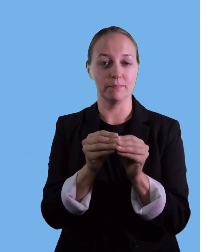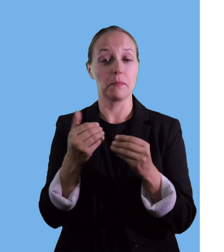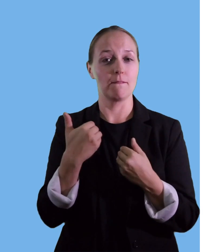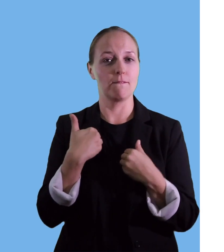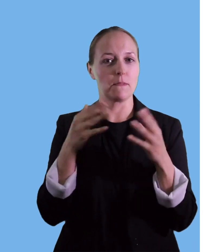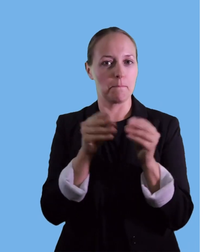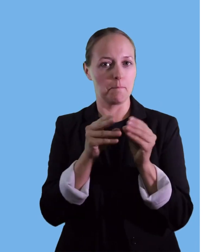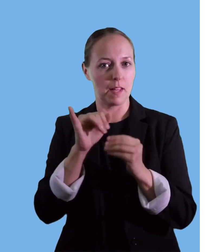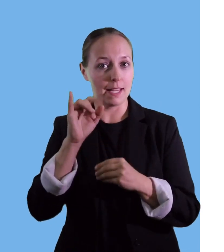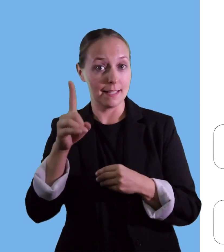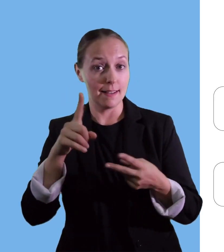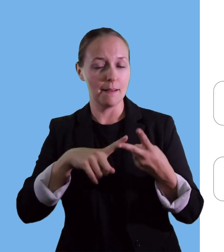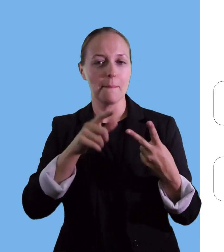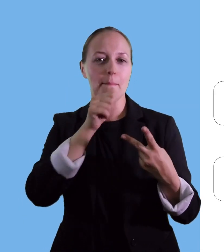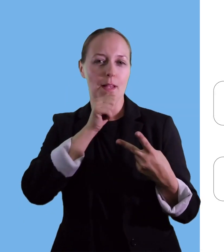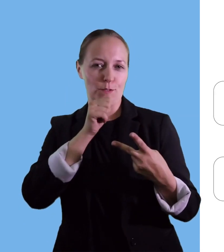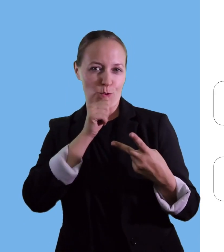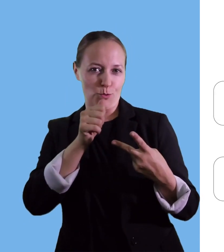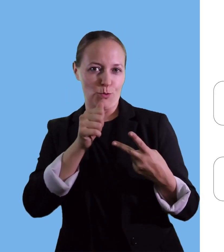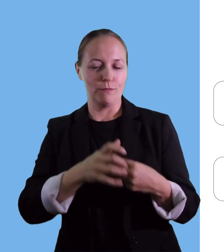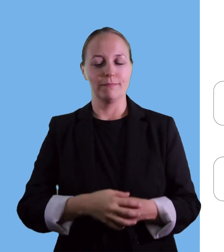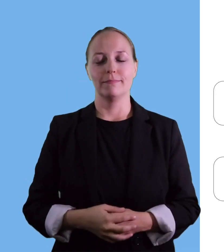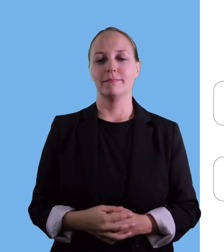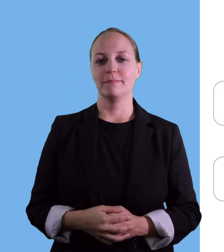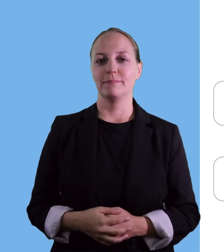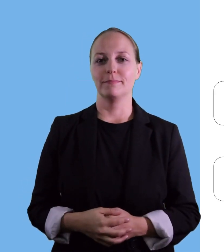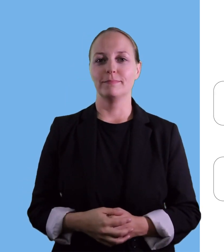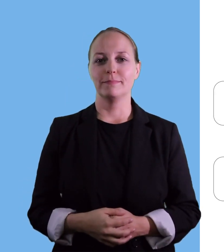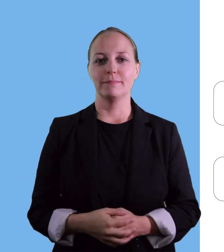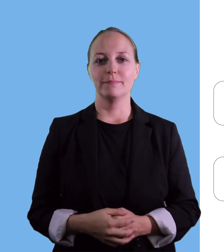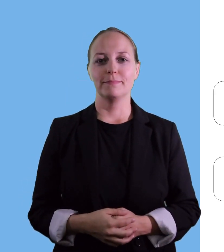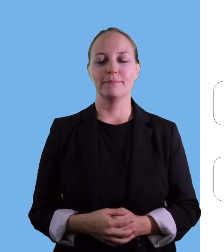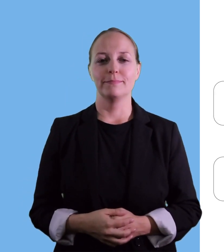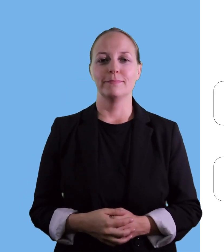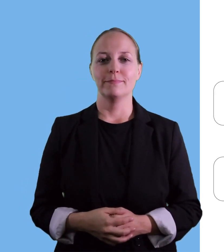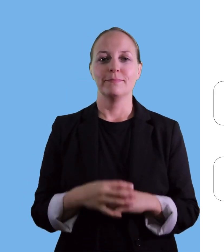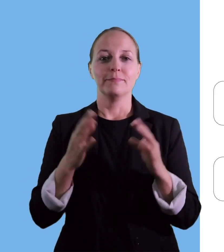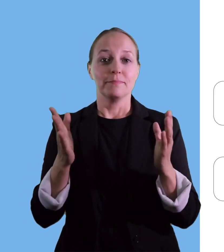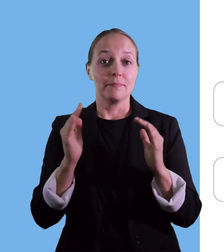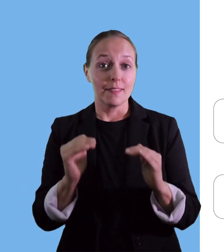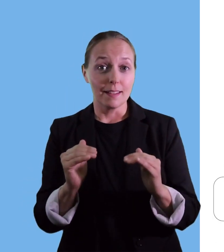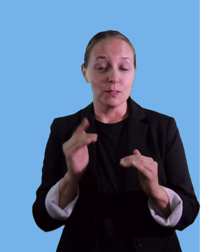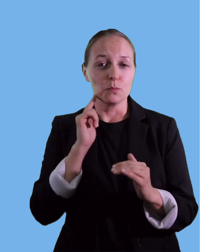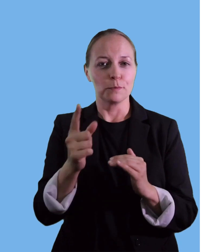Then enter the meeting ID and passcode, if one is required.